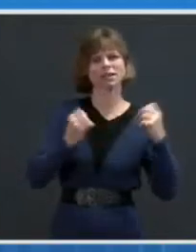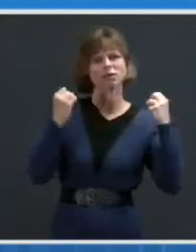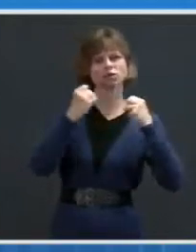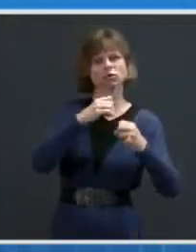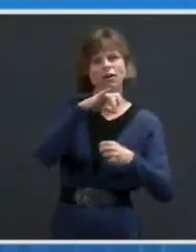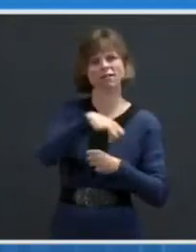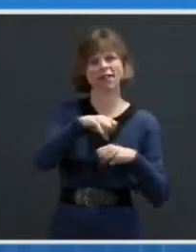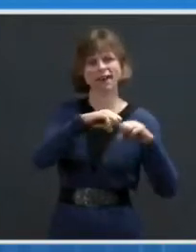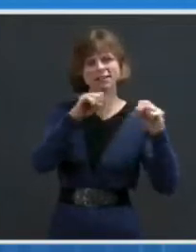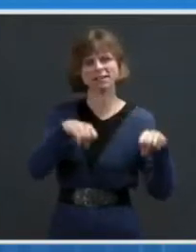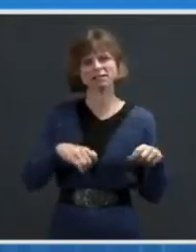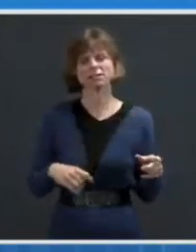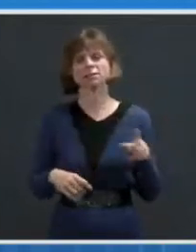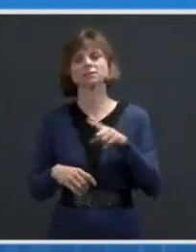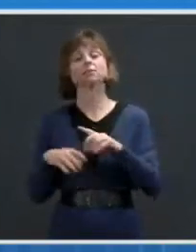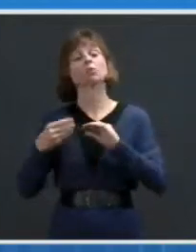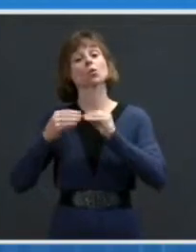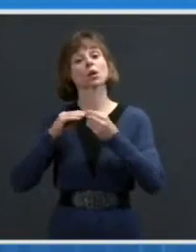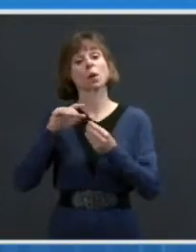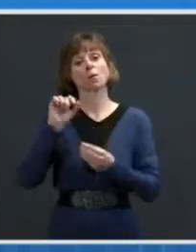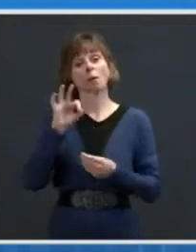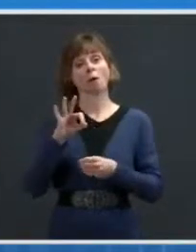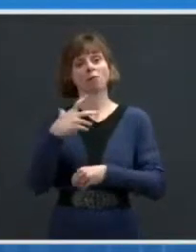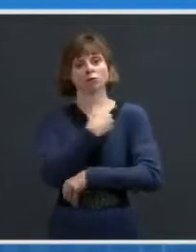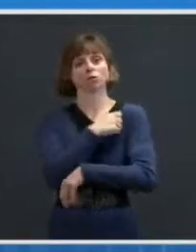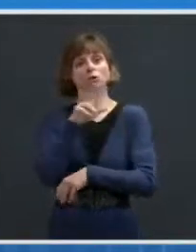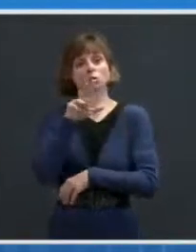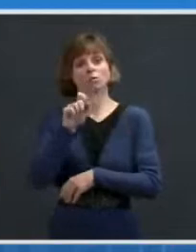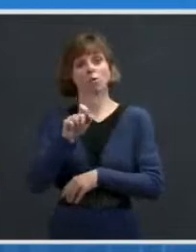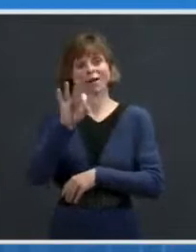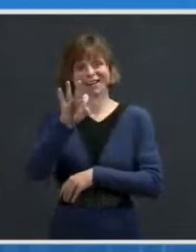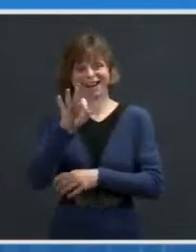HOW WILL THIS COPE AND WHAT ARE